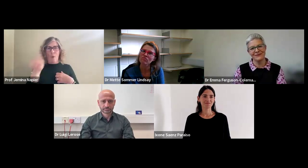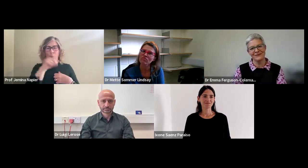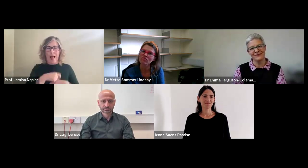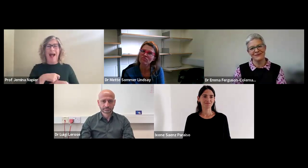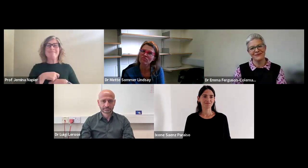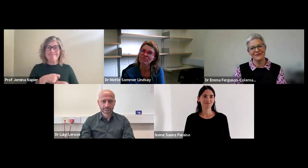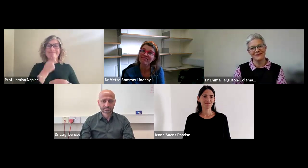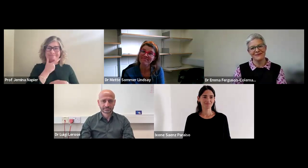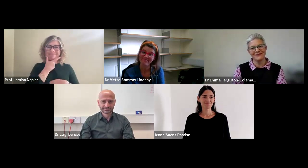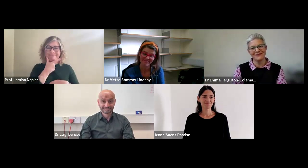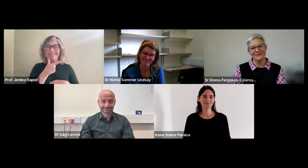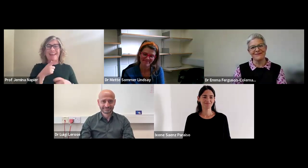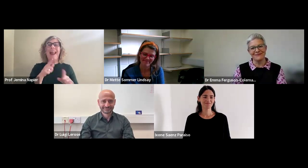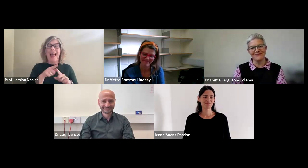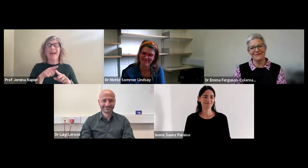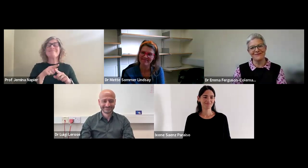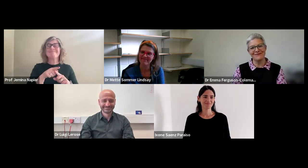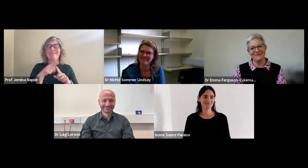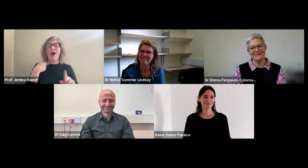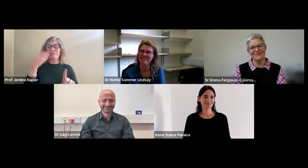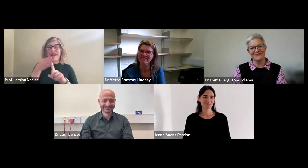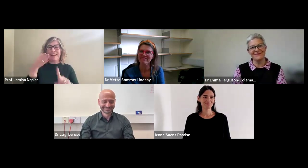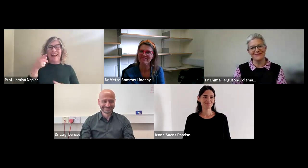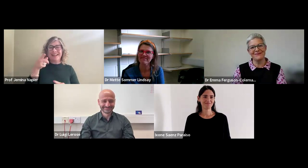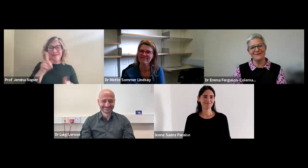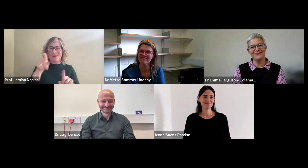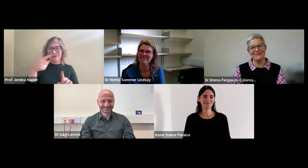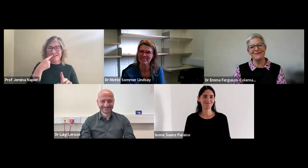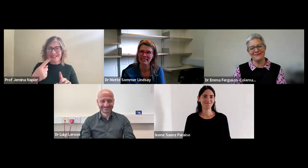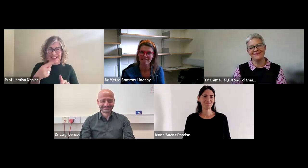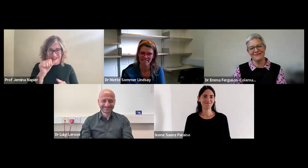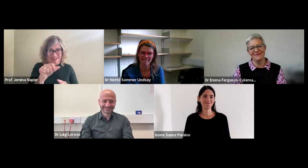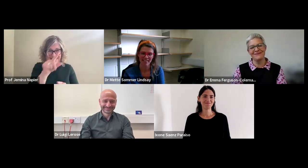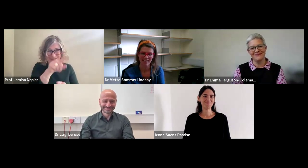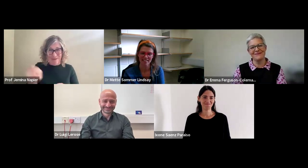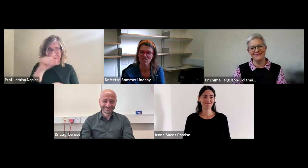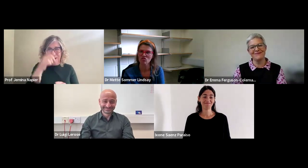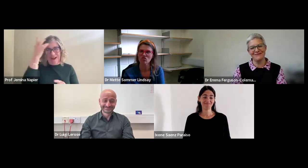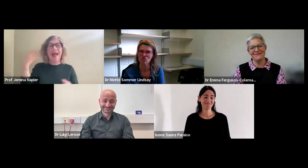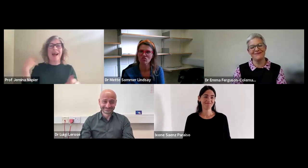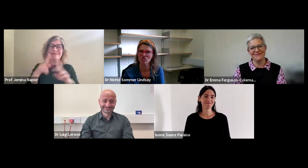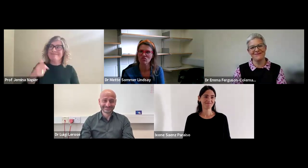Jemina: I can see the other panellists nodding away and recognizing a lot of what you're saying,